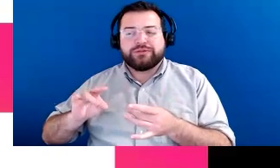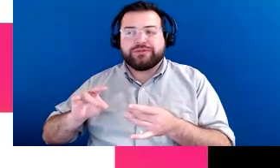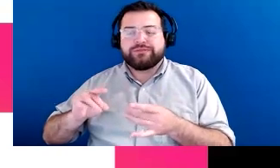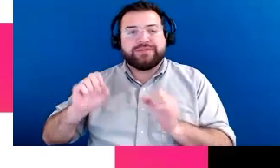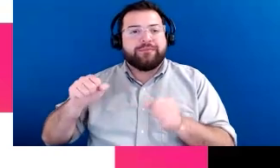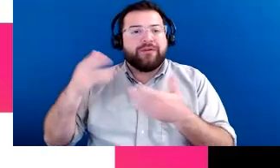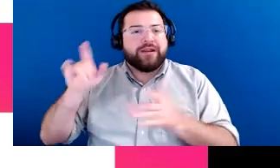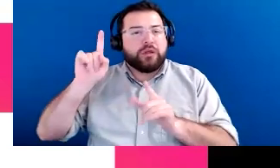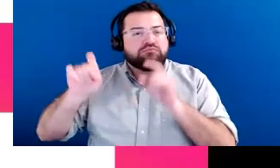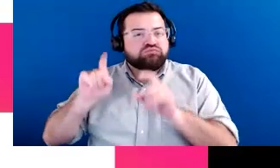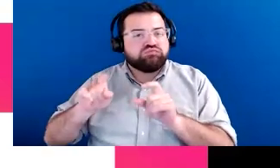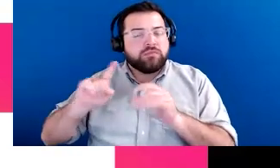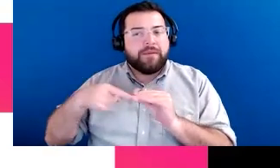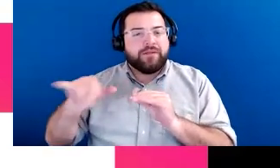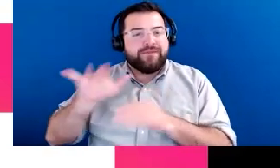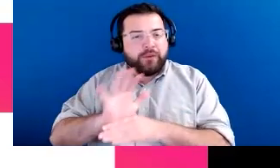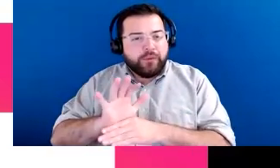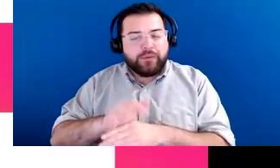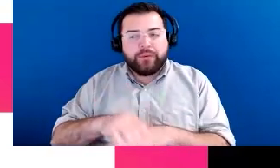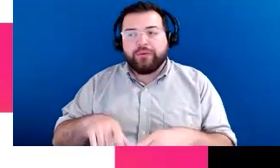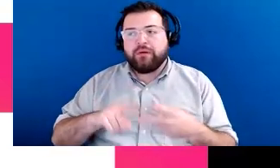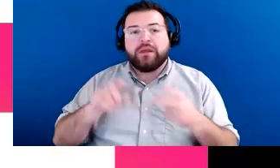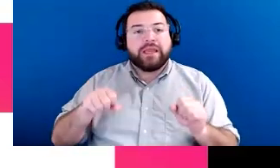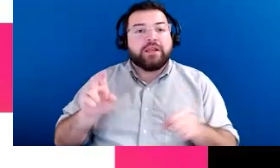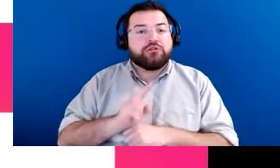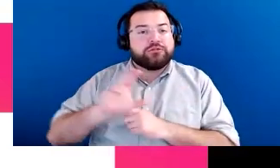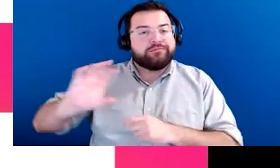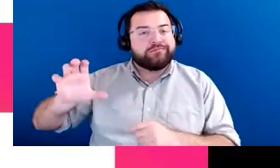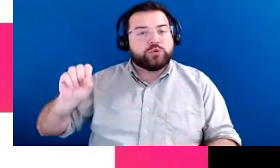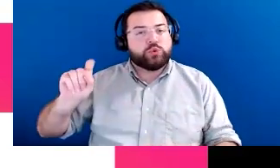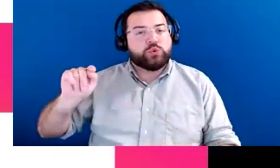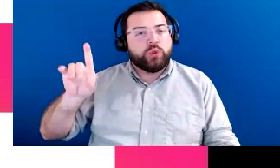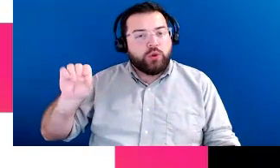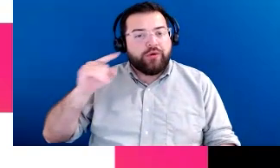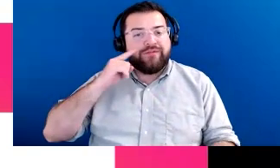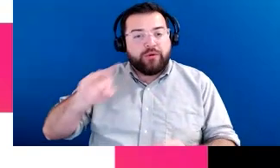You could even use Studio to embed questions in a video.